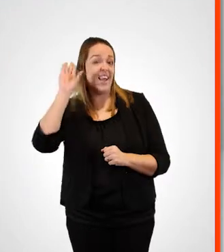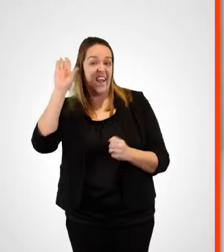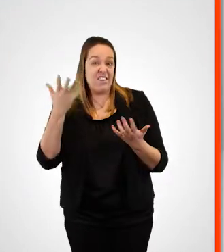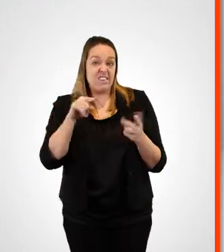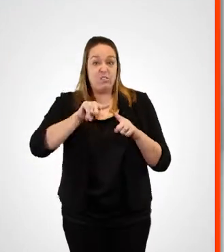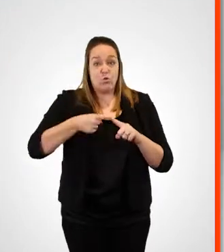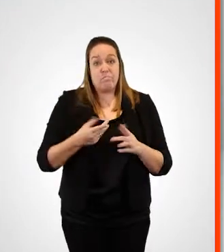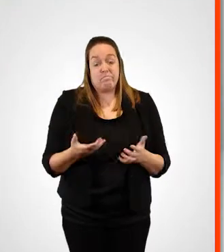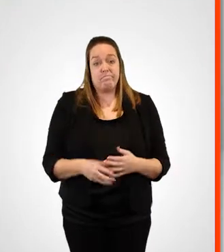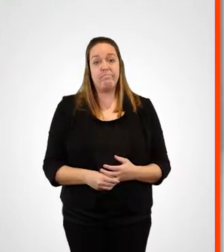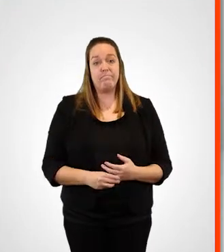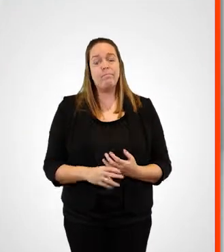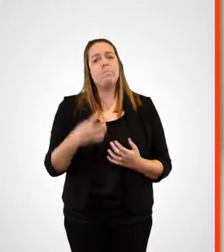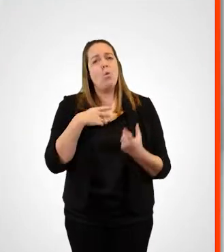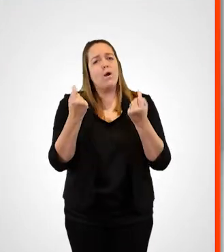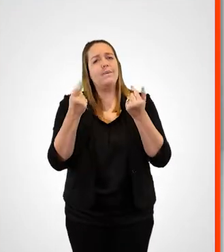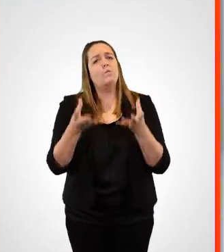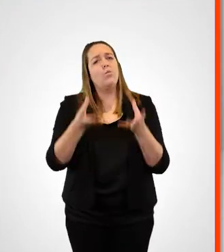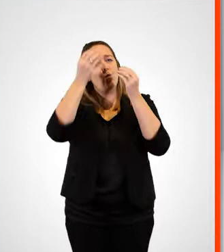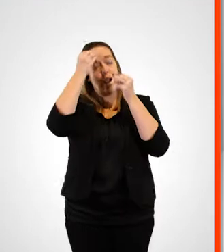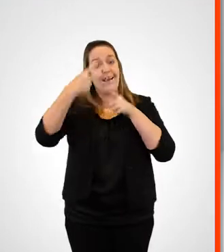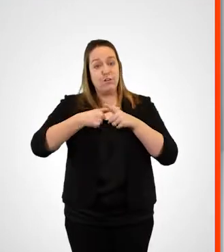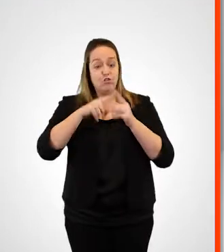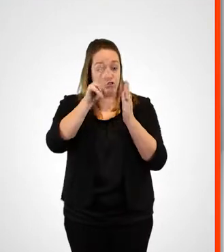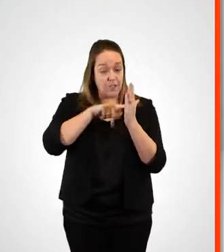So it's easier to acquire English and to learn to read and write if you can hear it.